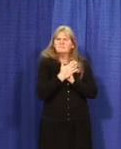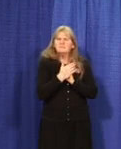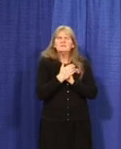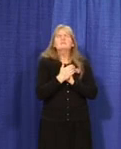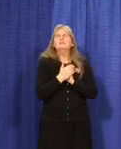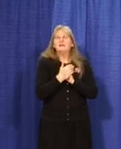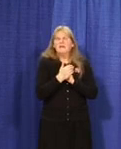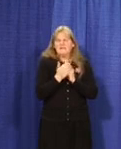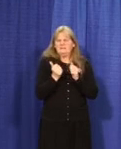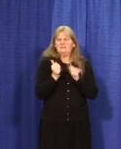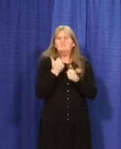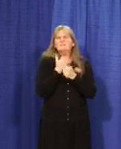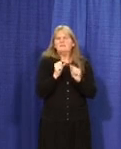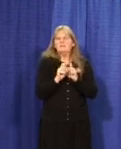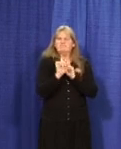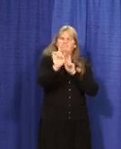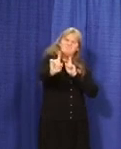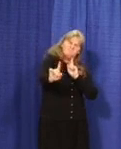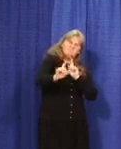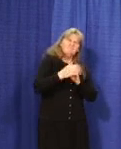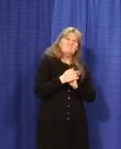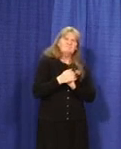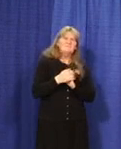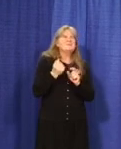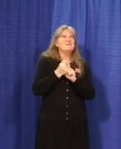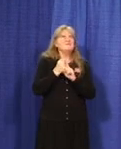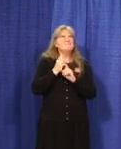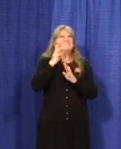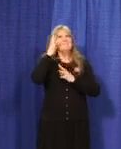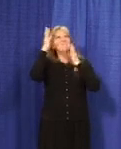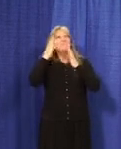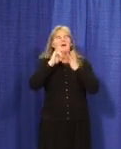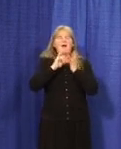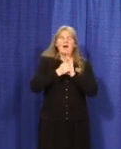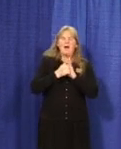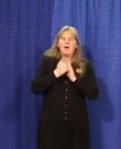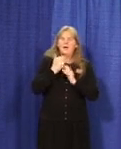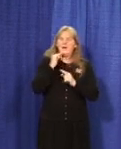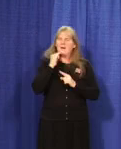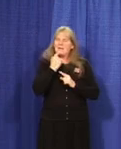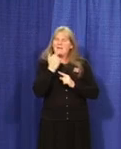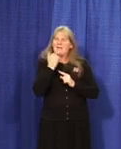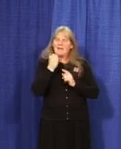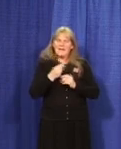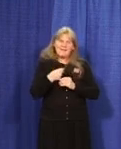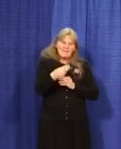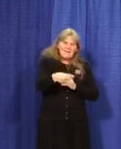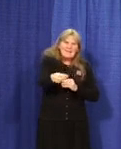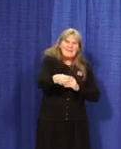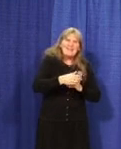This is the year to get creative with your methods of handing out goodies. We have seen households rising